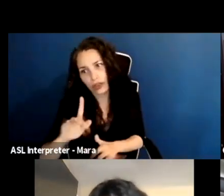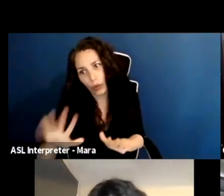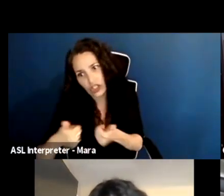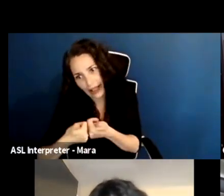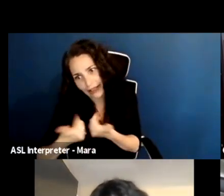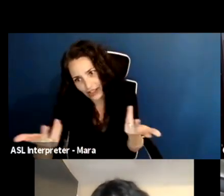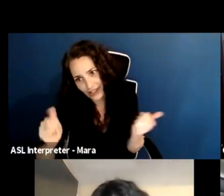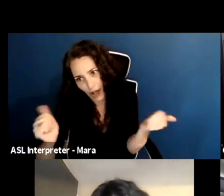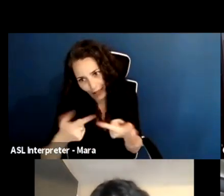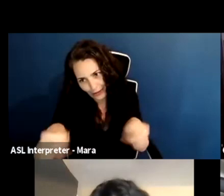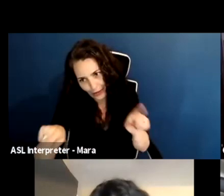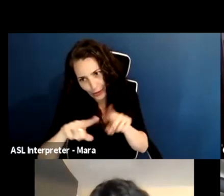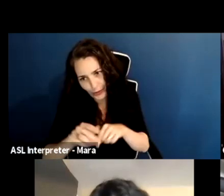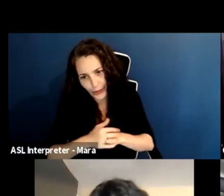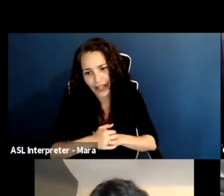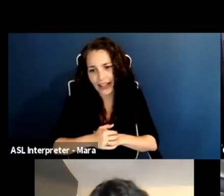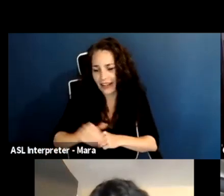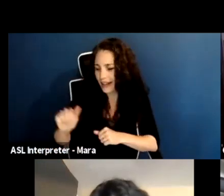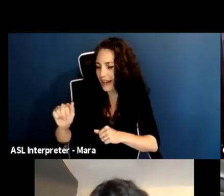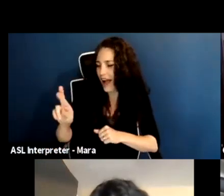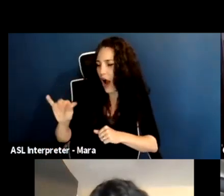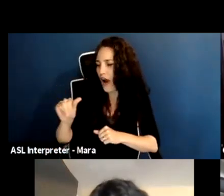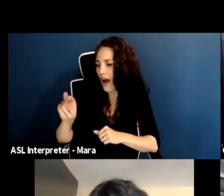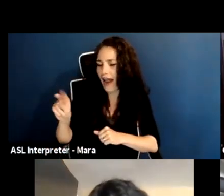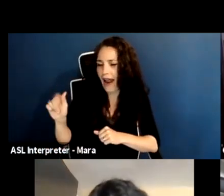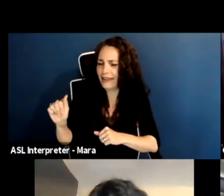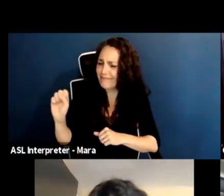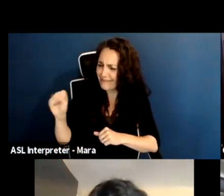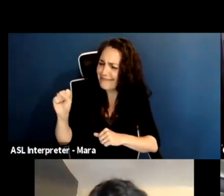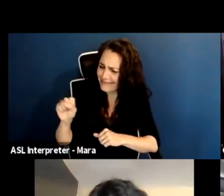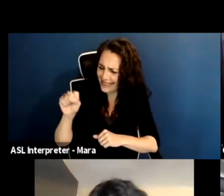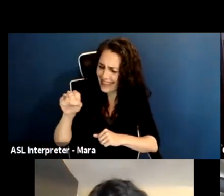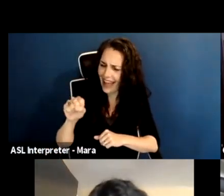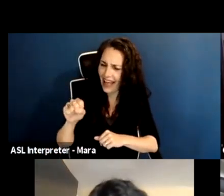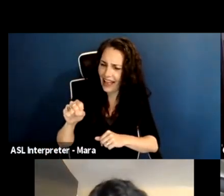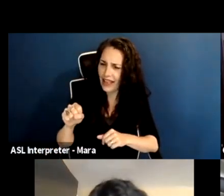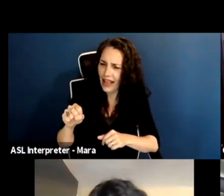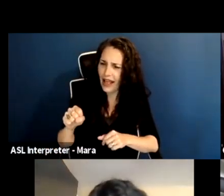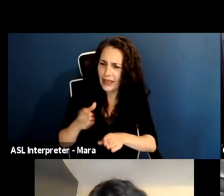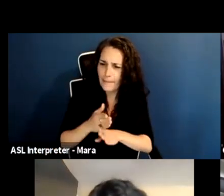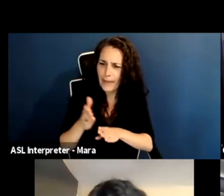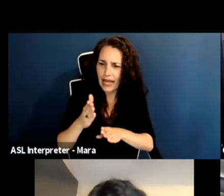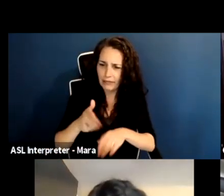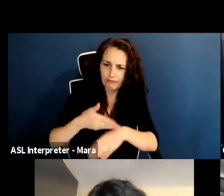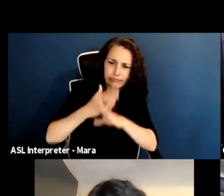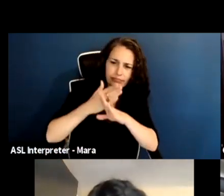Yeah, I think the main obstacle was that because I'm very young, I'm a very young woman,